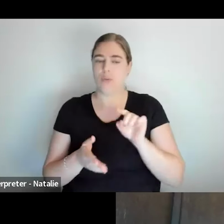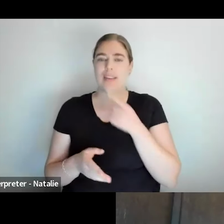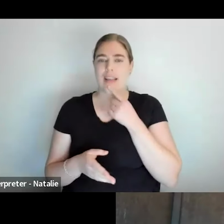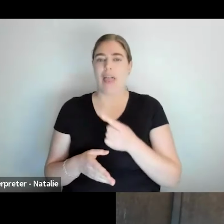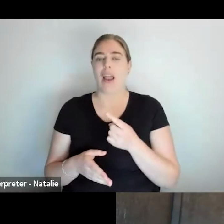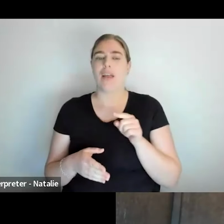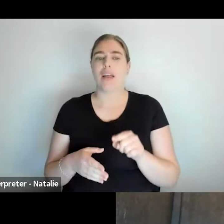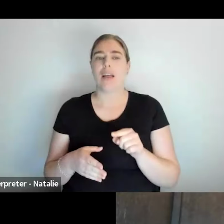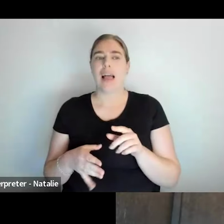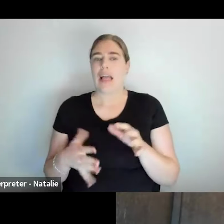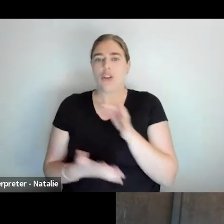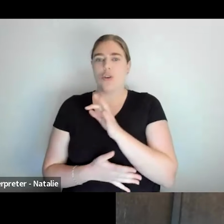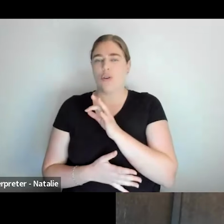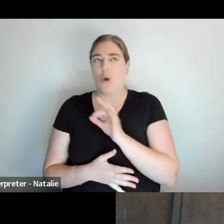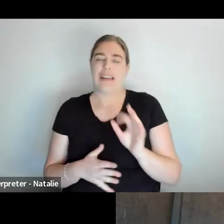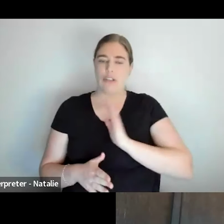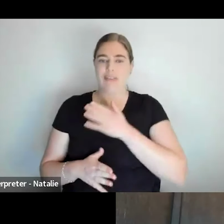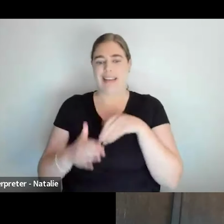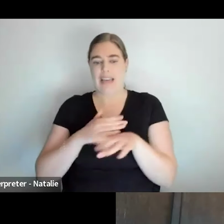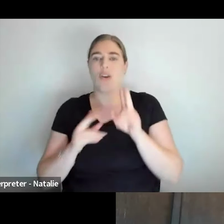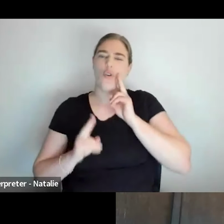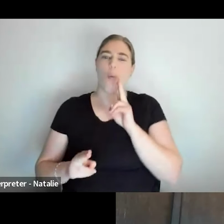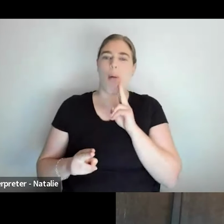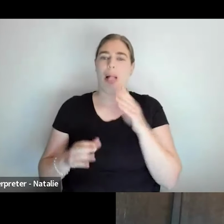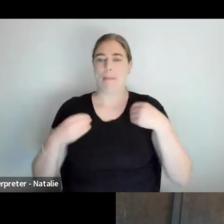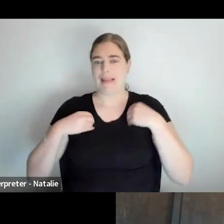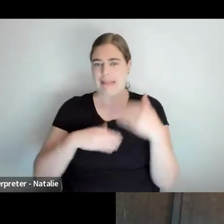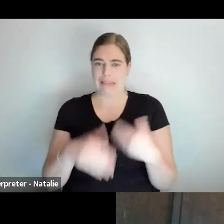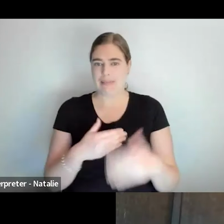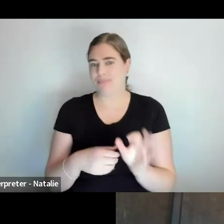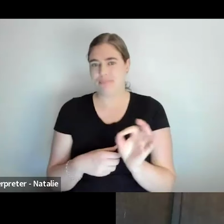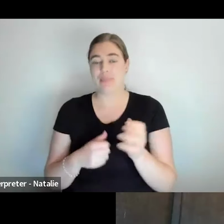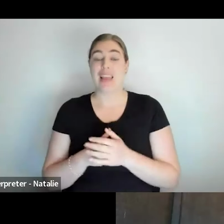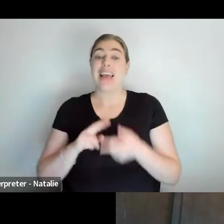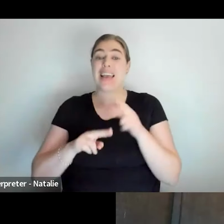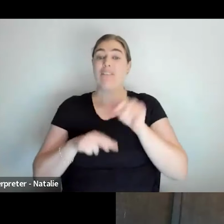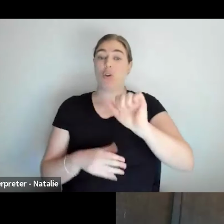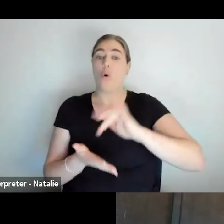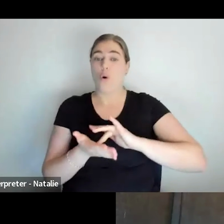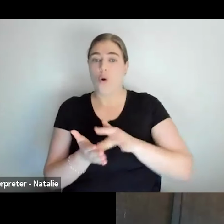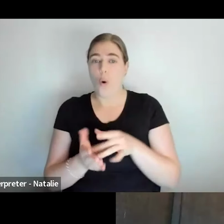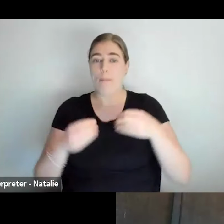your business as usual. For example, if your core business is commissioning large events,